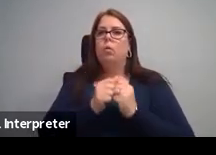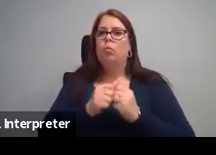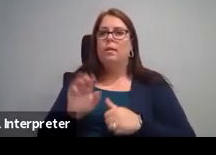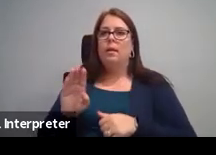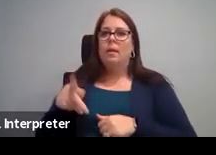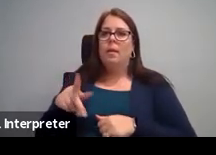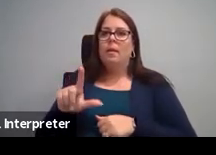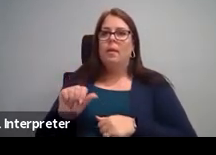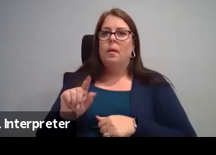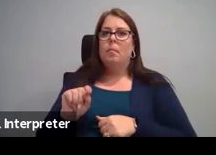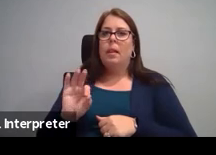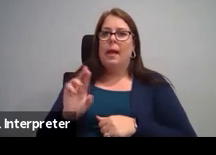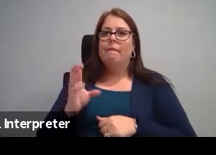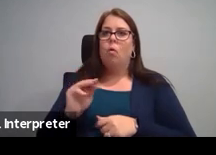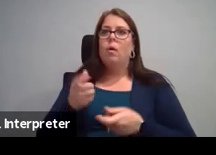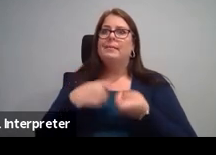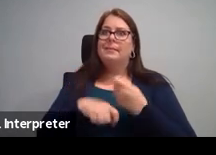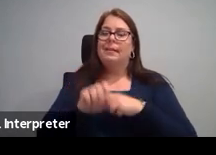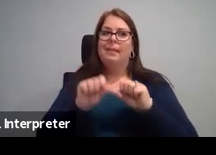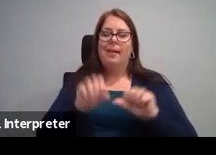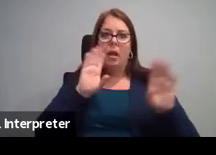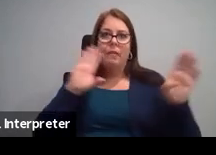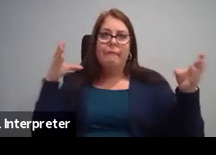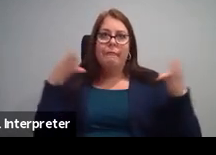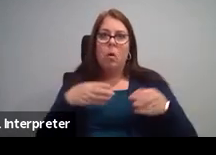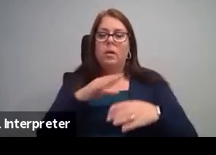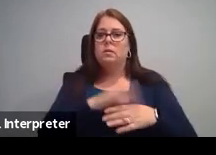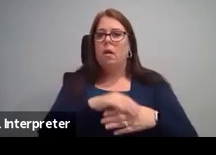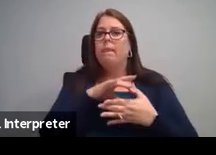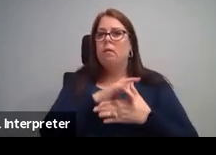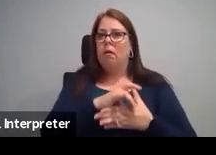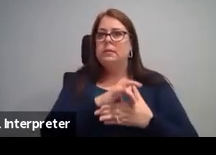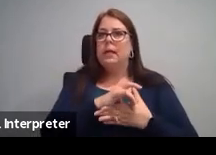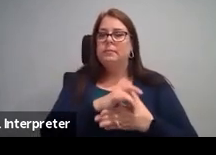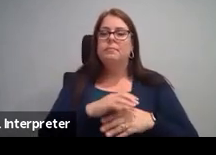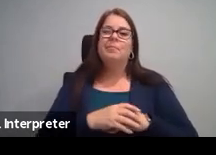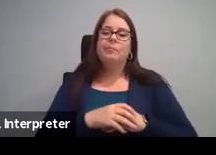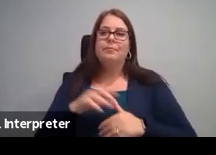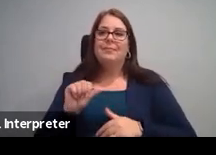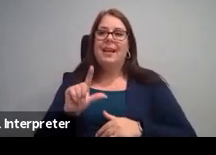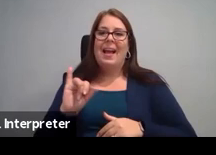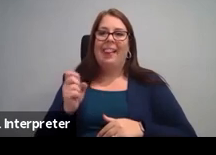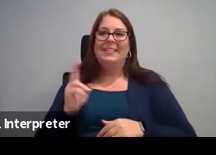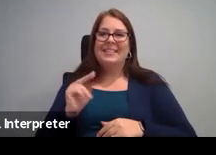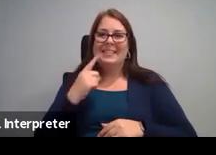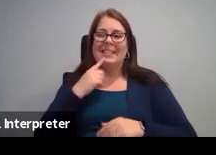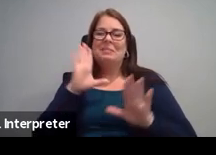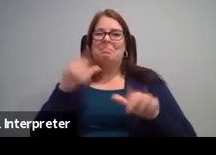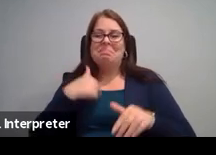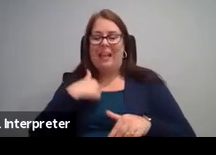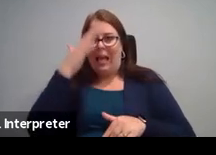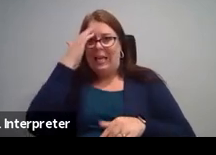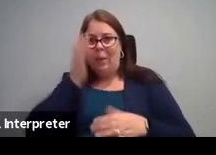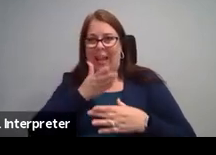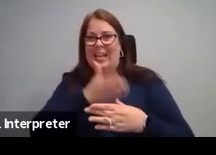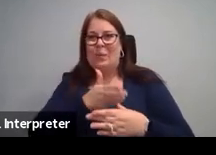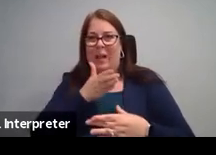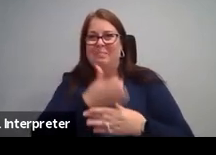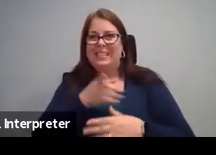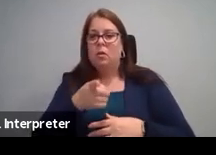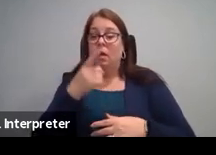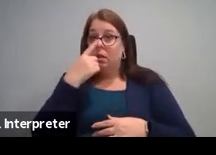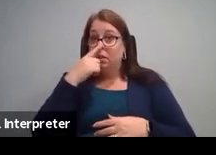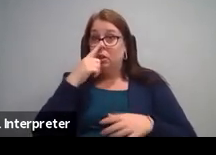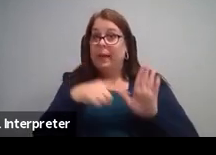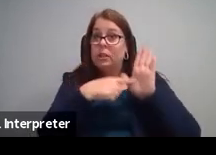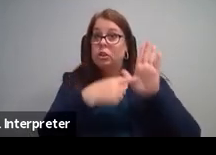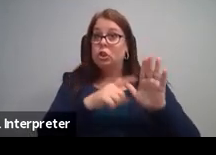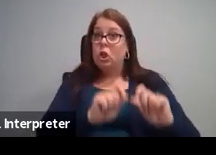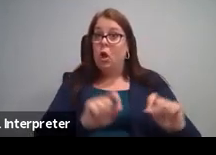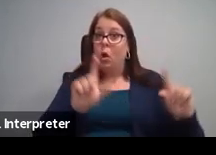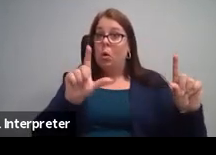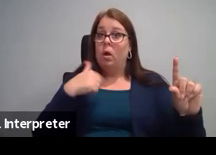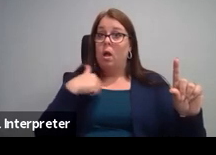Allison frenzel: Great. So I think it you know before we finish up here, be good for them to kind of see what some of these look like. And I know I interrupted you with some questions and you were about to show that. So is there a way you can kind of show us. I think we talked about the nursing assistant